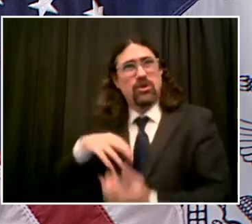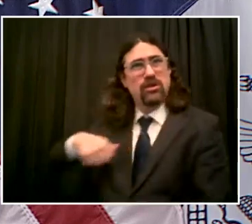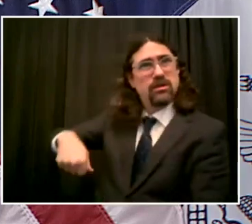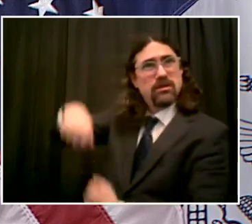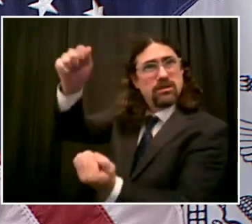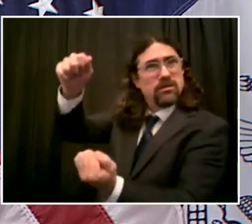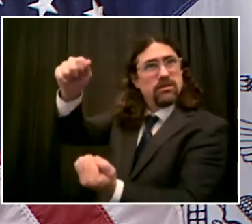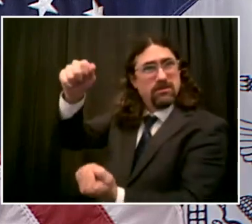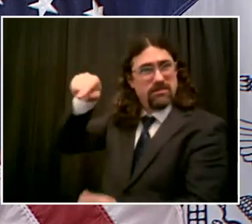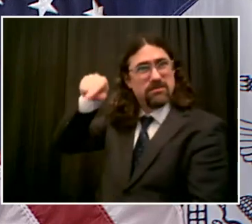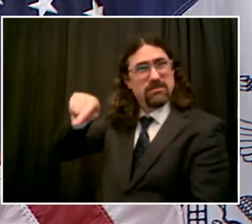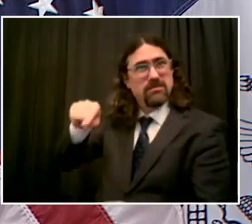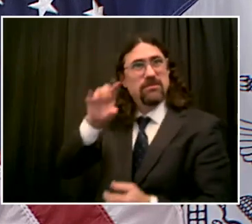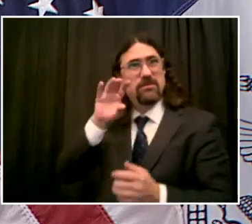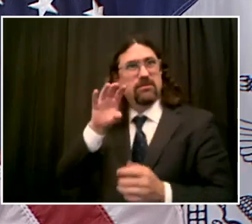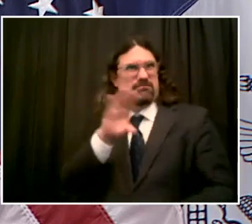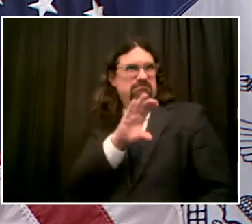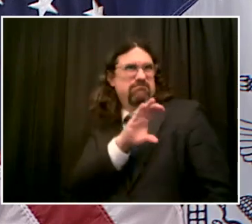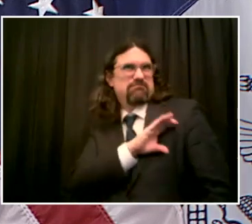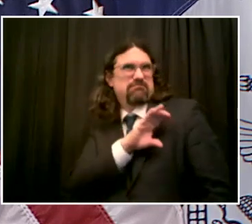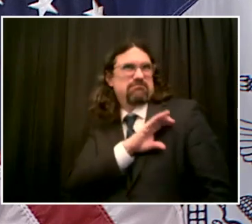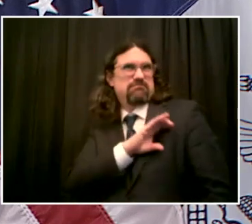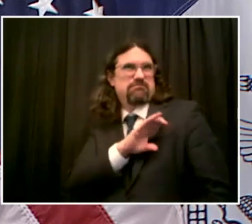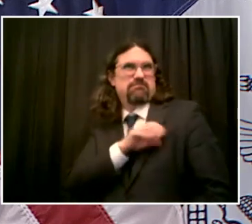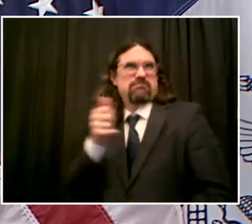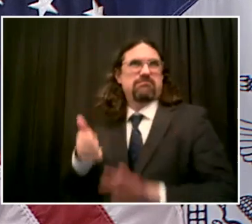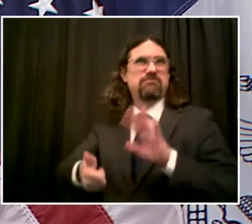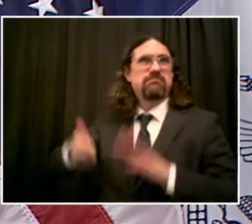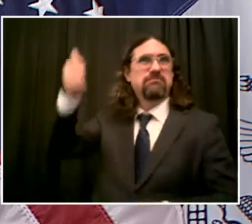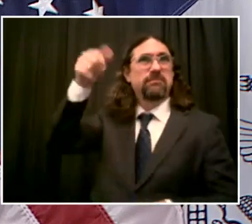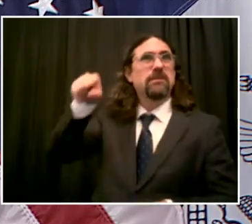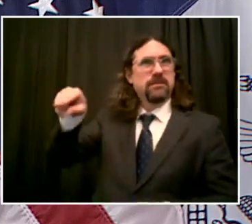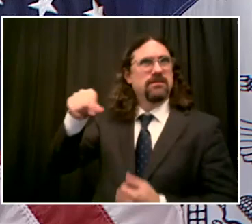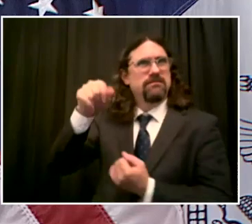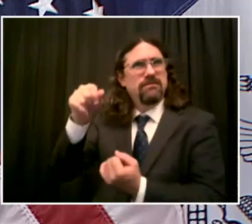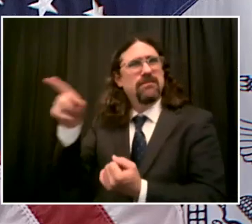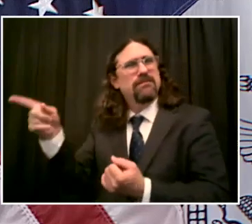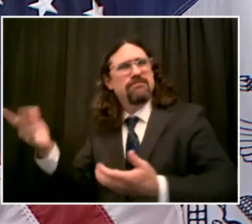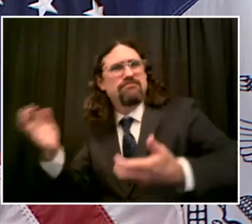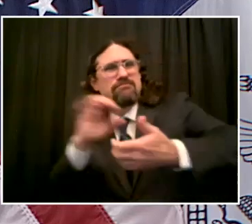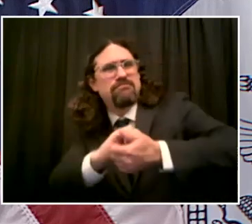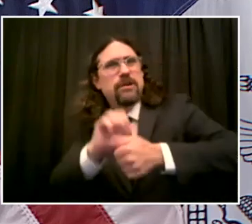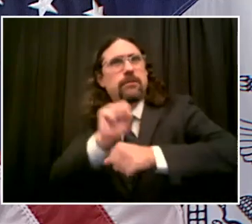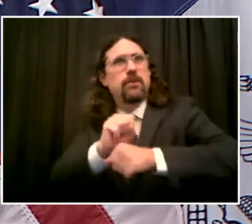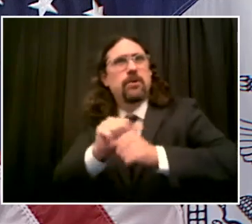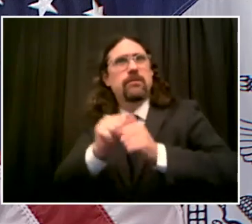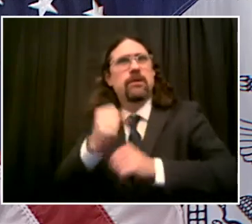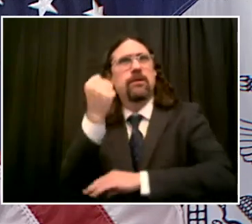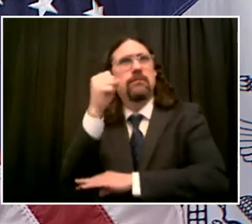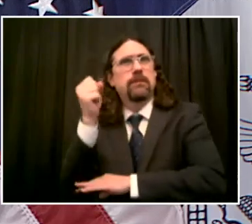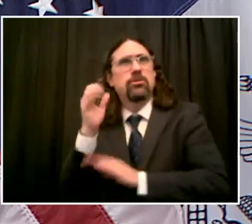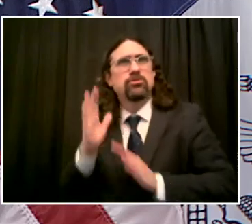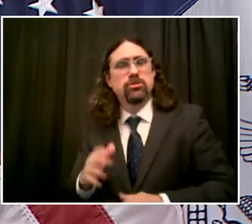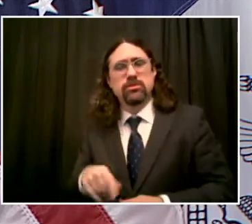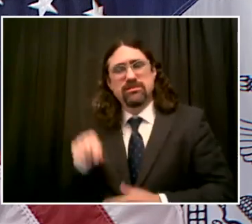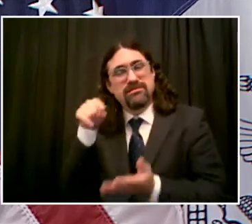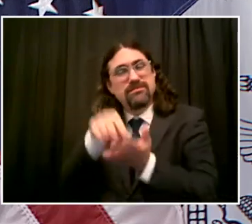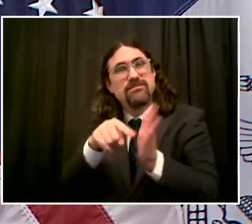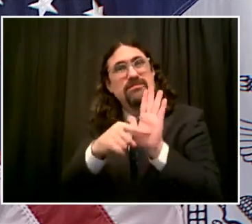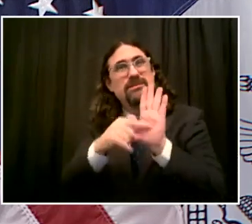THEM YESTERDAY AND ALL OVER NEW YORK CITY. SENIOR LEERS OF THEIR POLEIC FORCE, WORKING